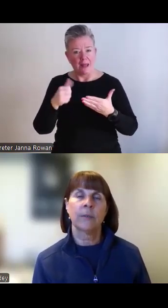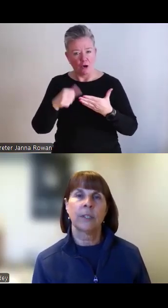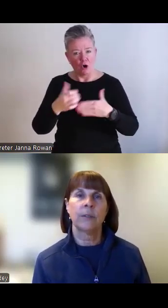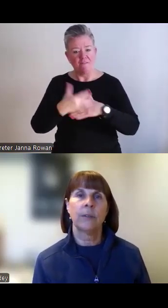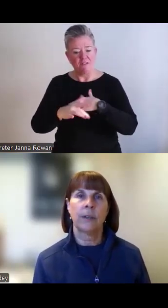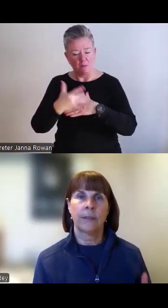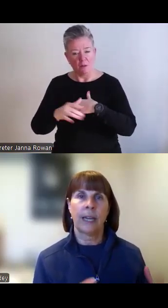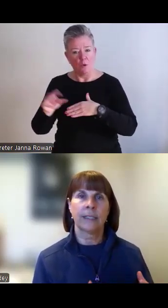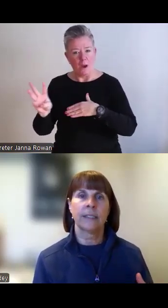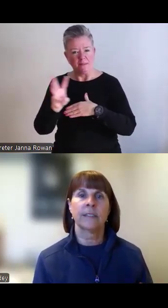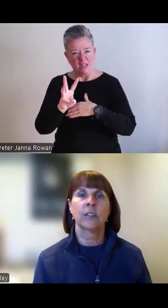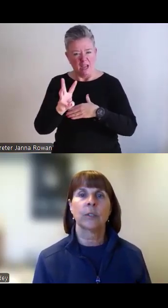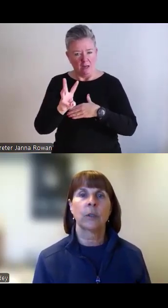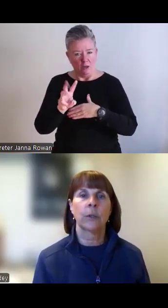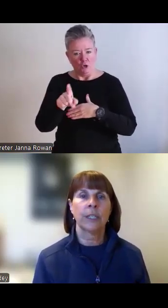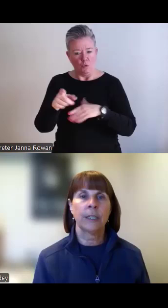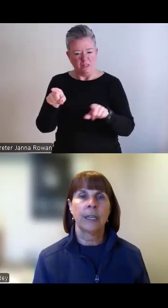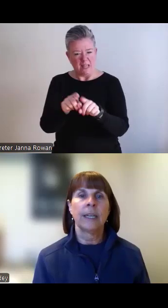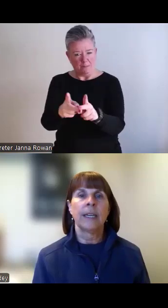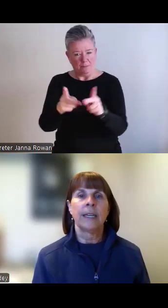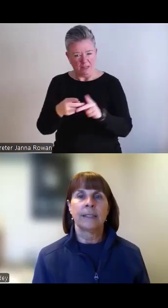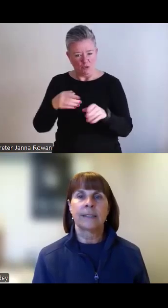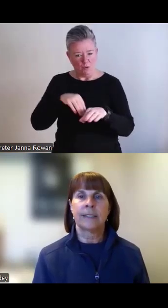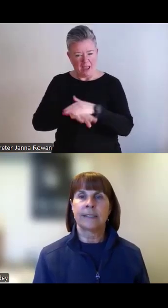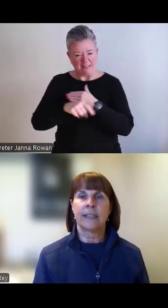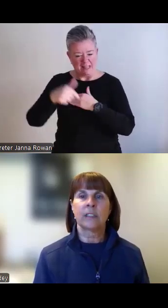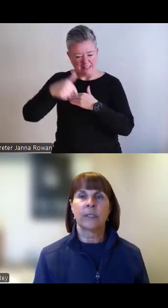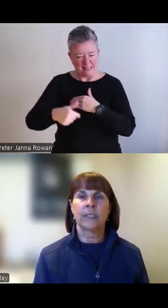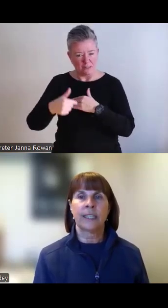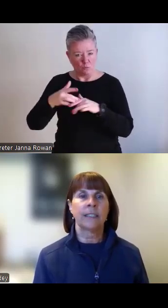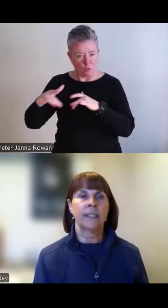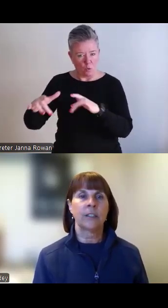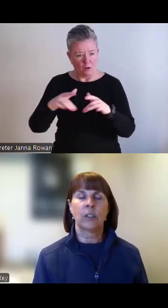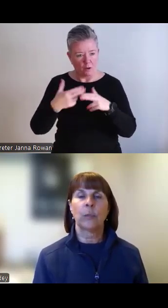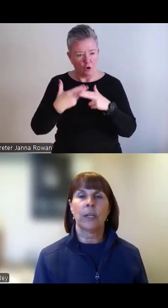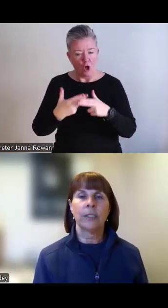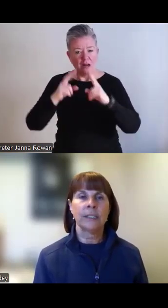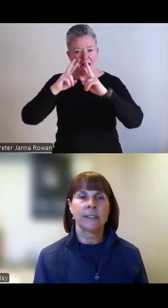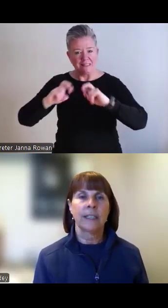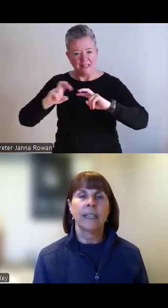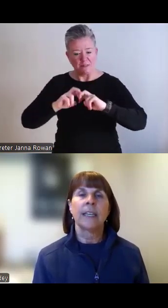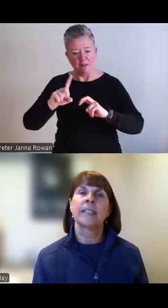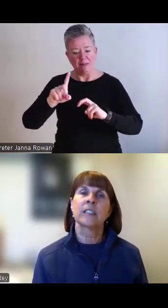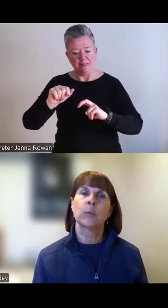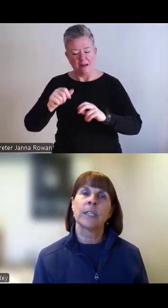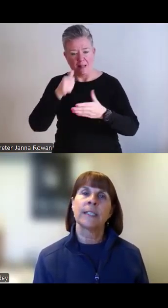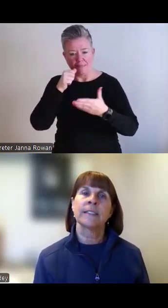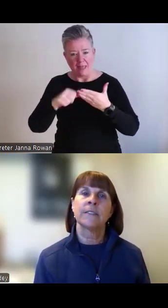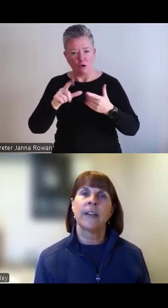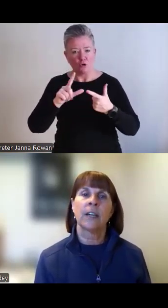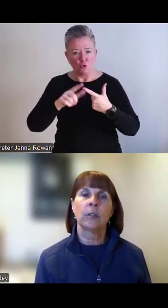website where you access this recording. It's the assessment data letter to parents. It explains the